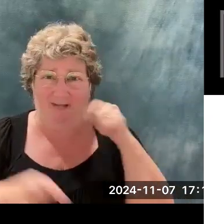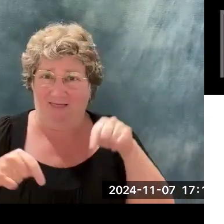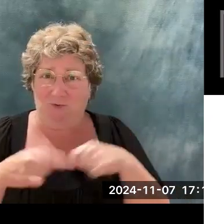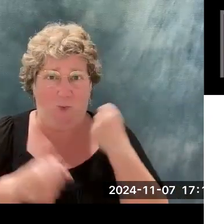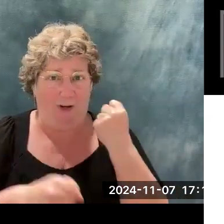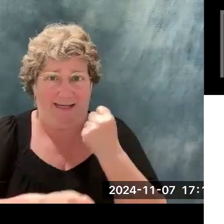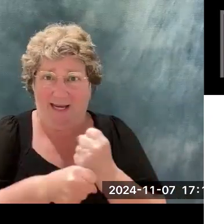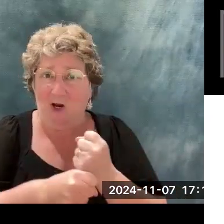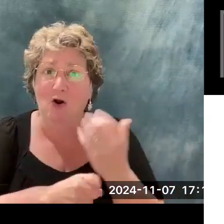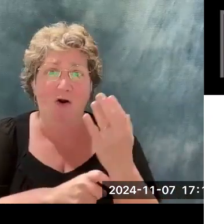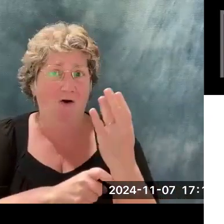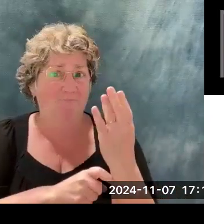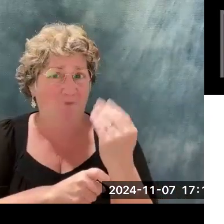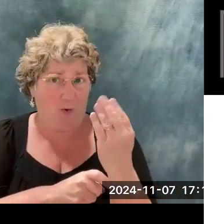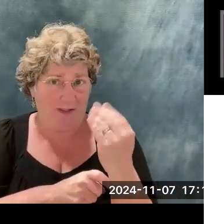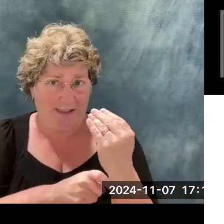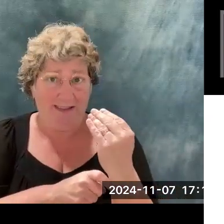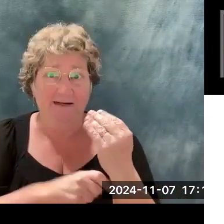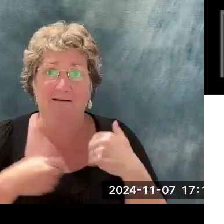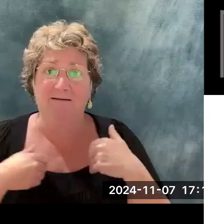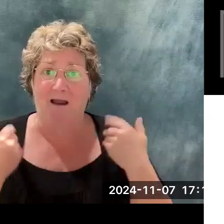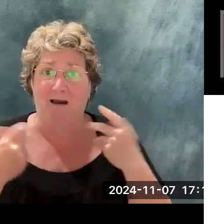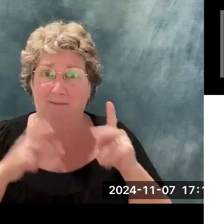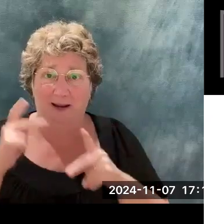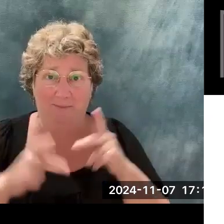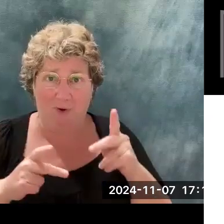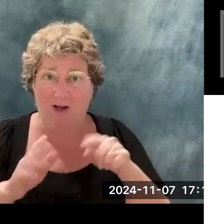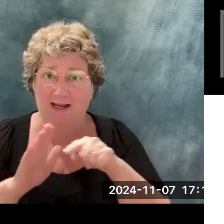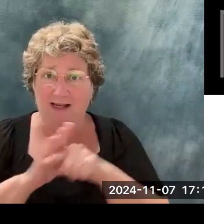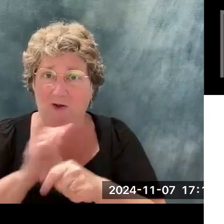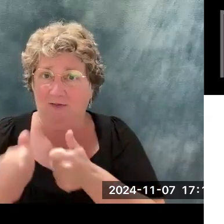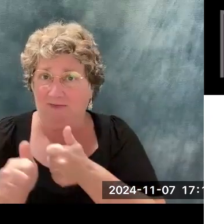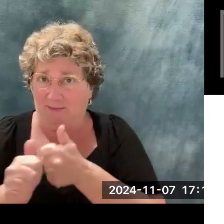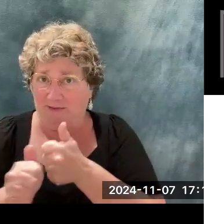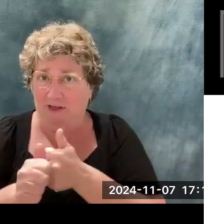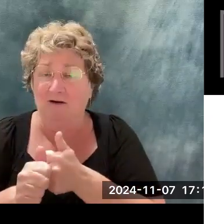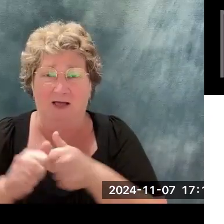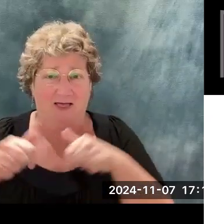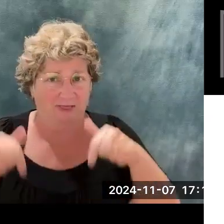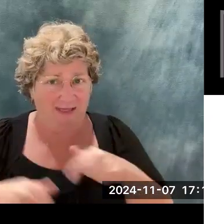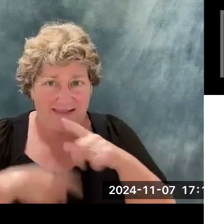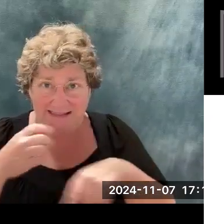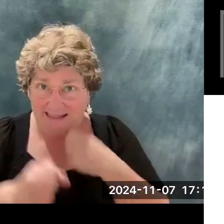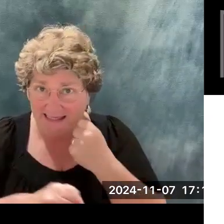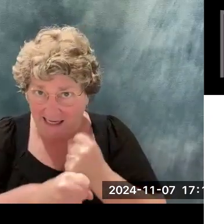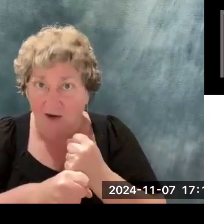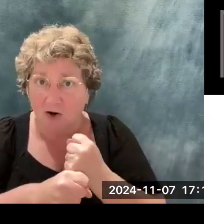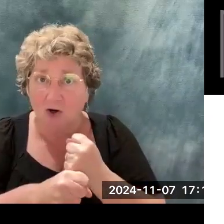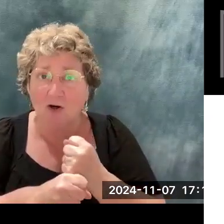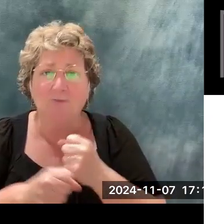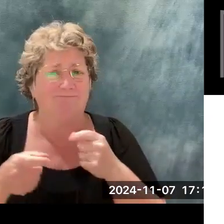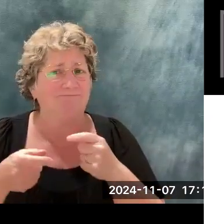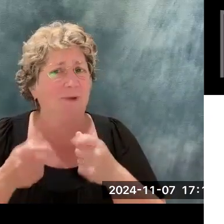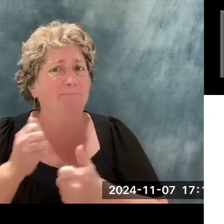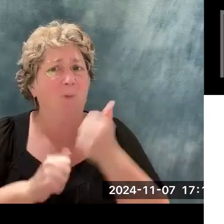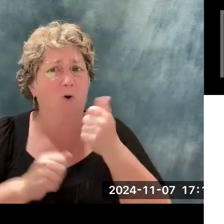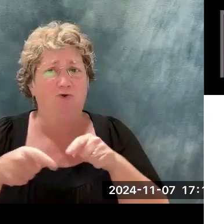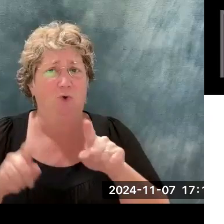Ten of those losses occurred over the summer. Schools are an invaluable source of support and intervention for our children, but the